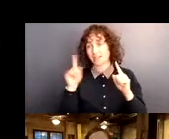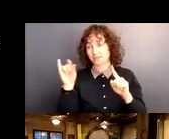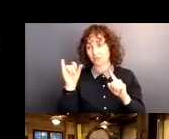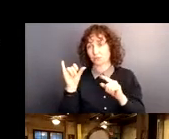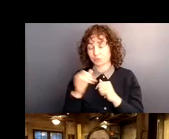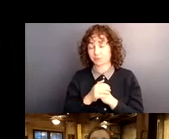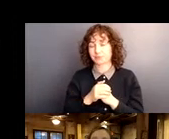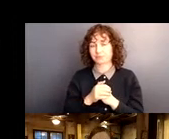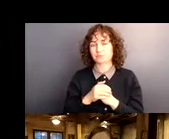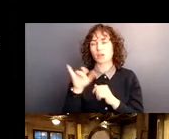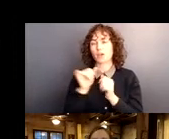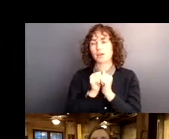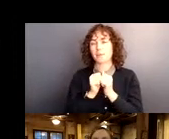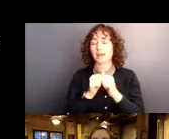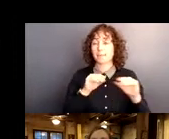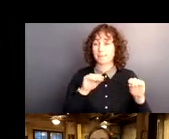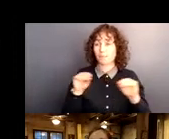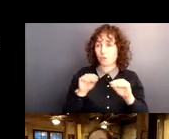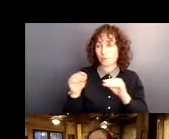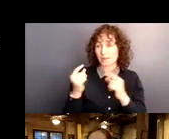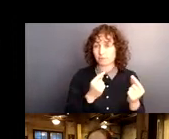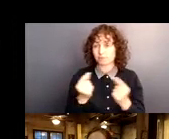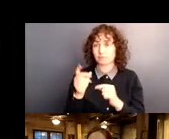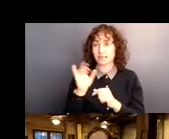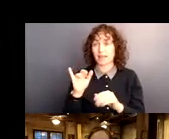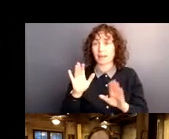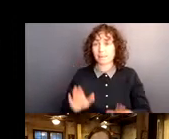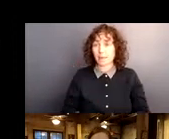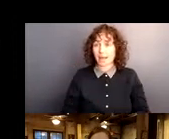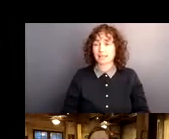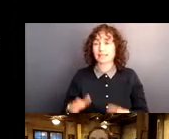Combining movement patterns, such as Pat, clap and roll